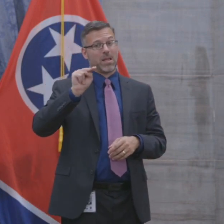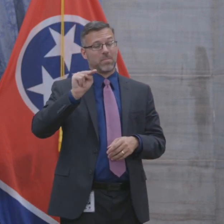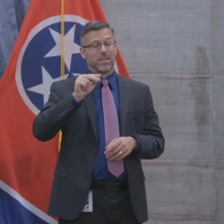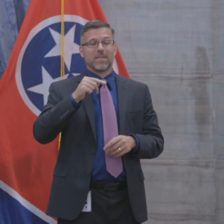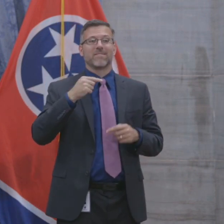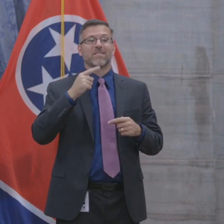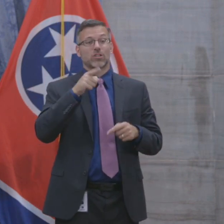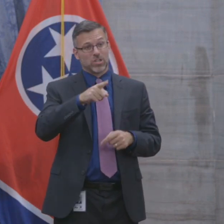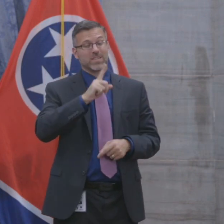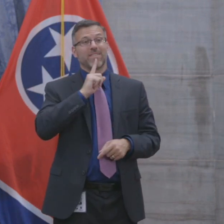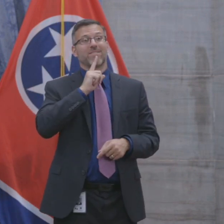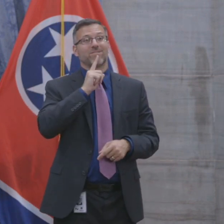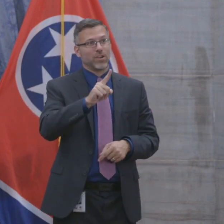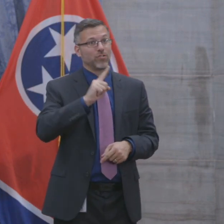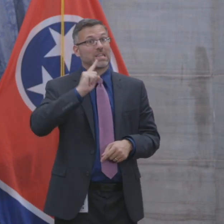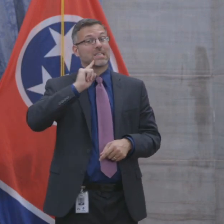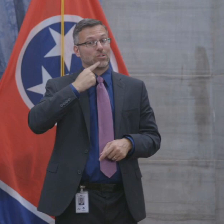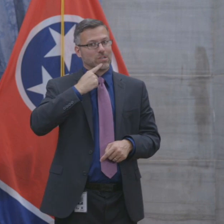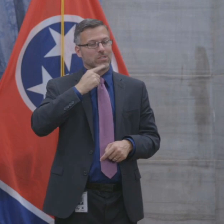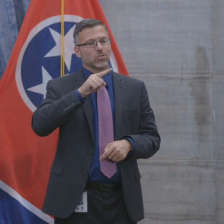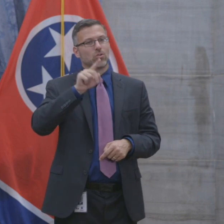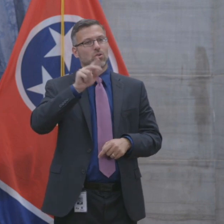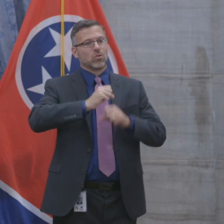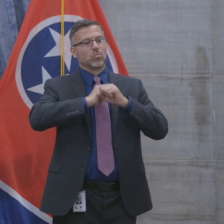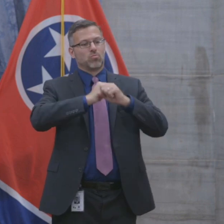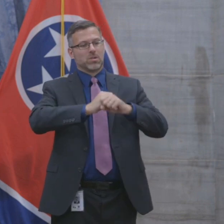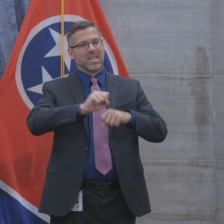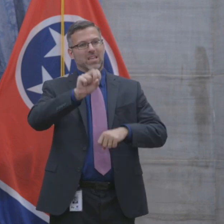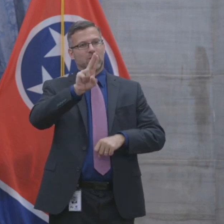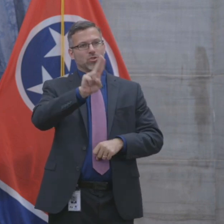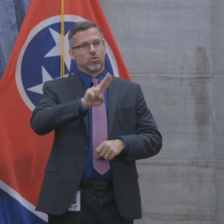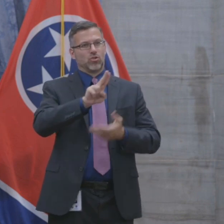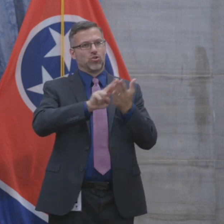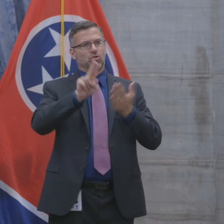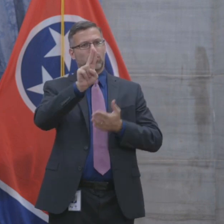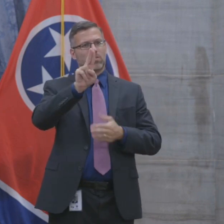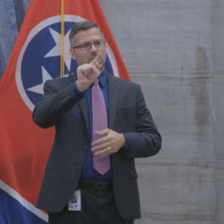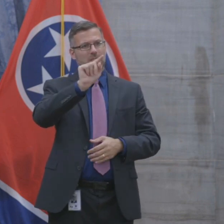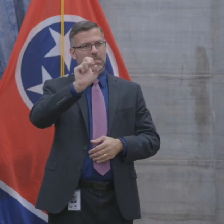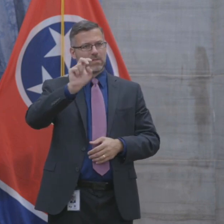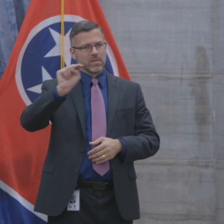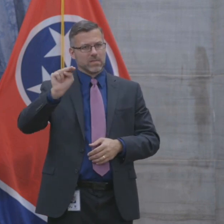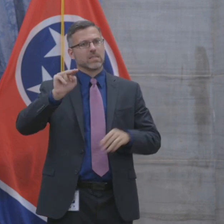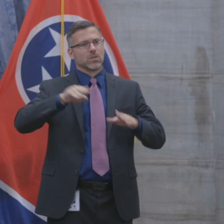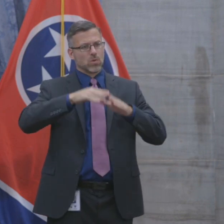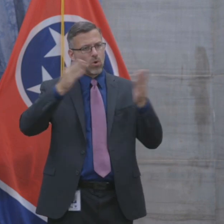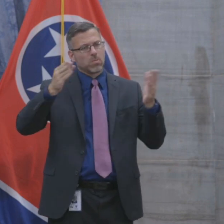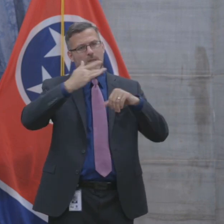At this time those are especially exactly the avenues we're pursuing. REPORTER: I have one last